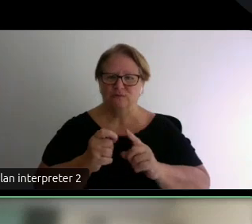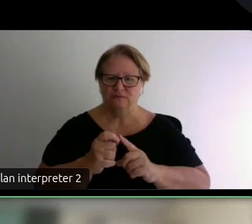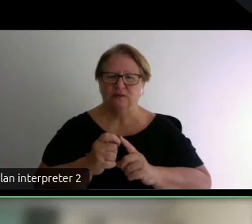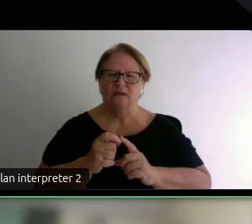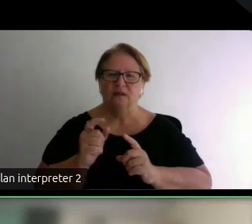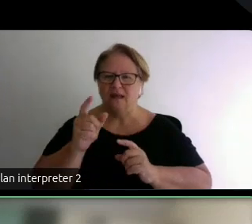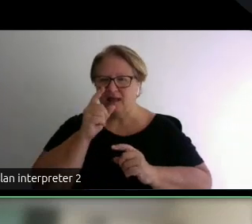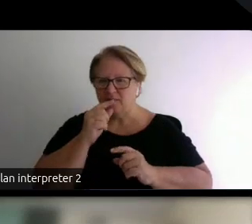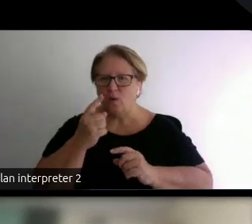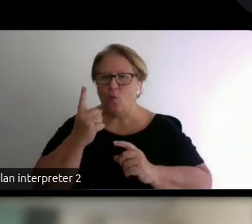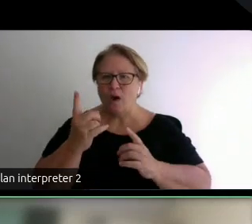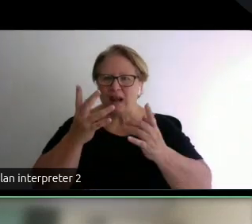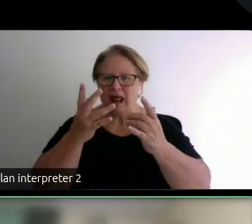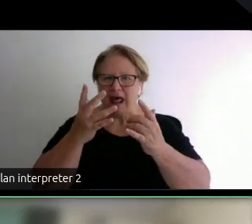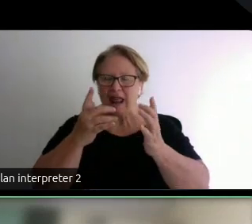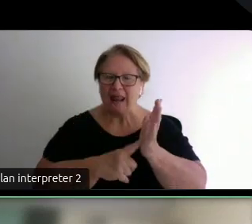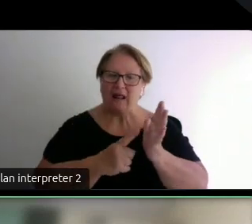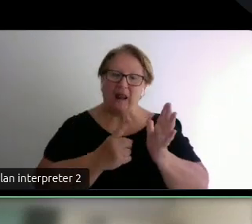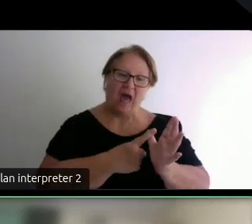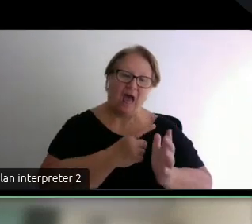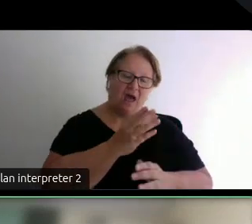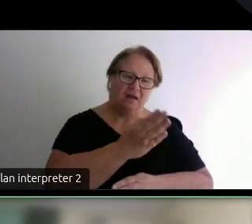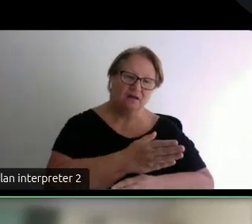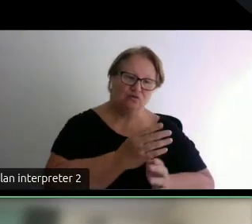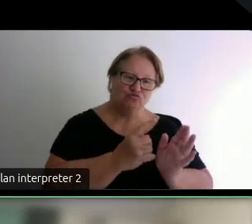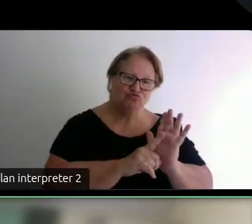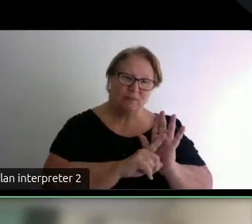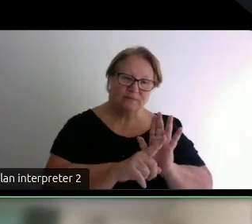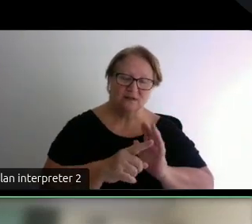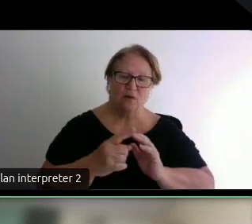aided party and and a party the other party can come with a private solicitor if they're